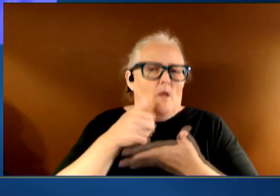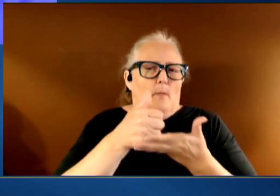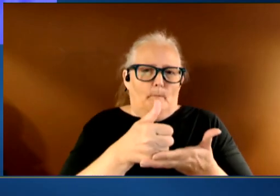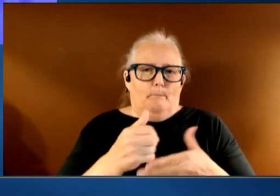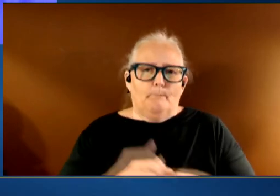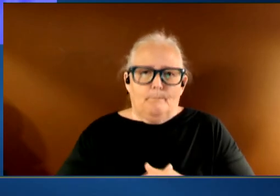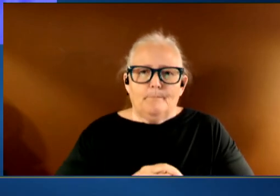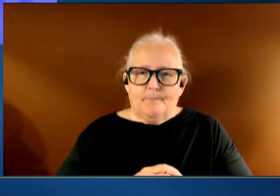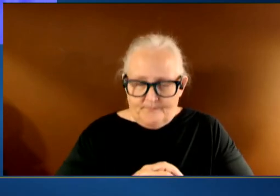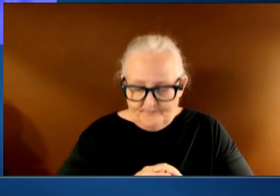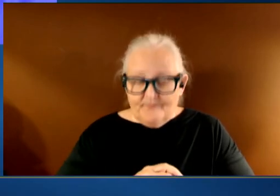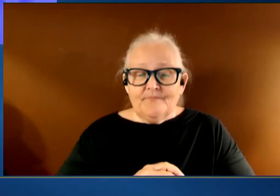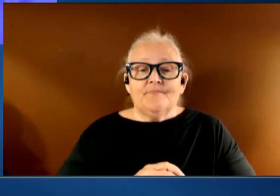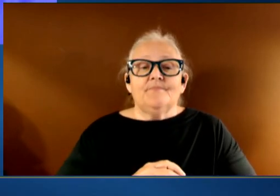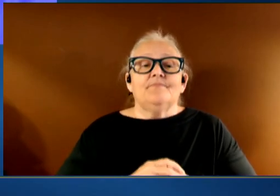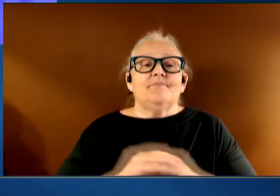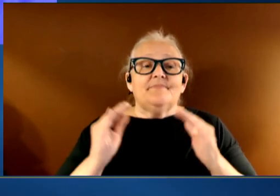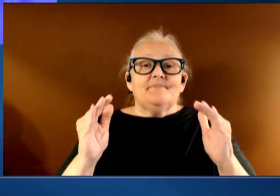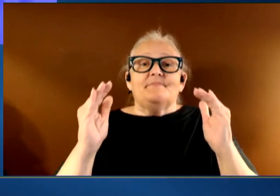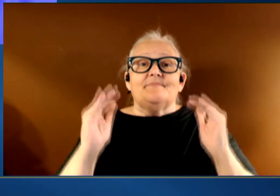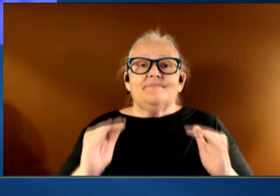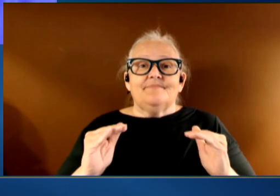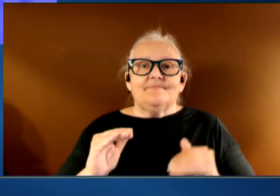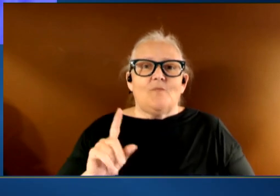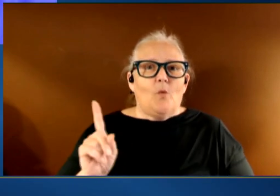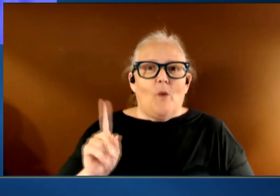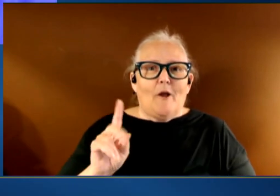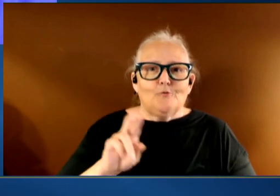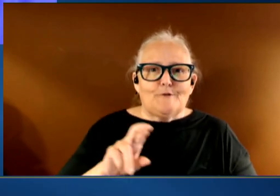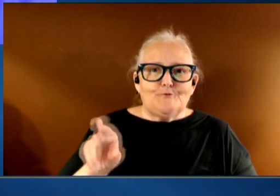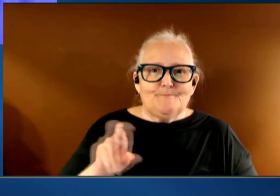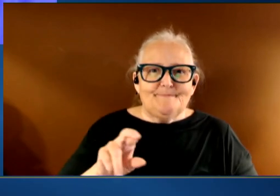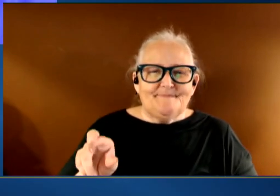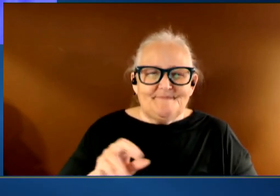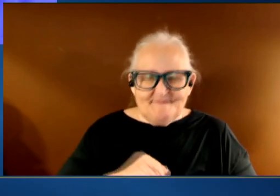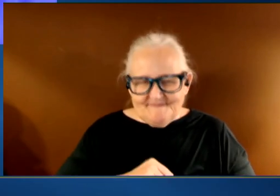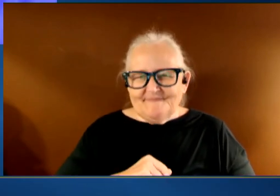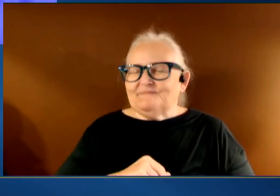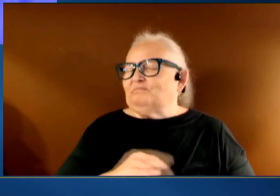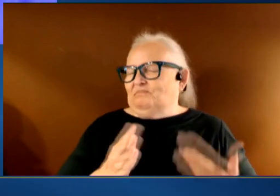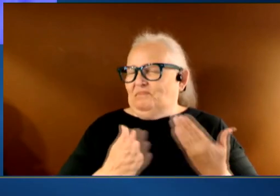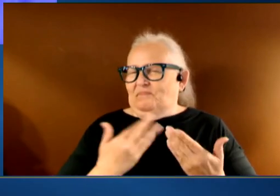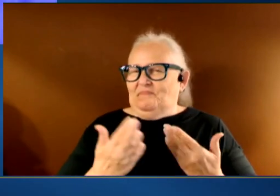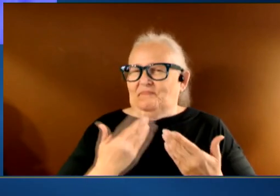Next, in order of importance, bathrooms. Bathrooms, easy to find, straight out and